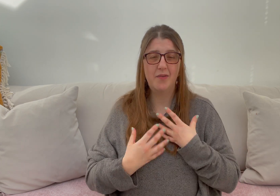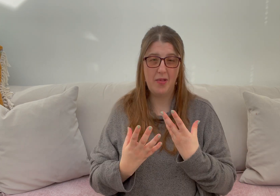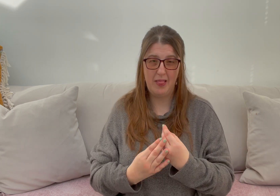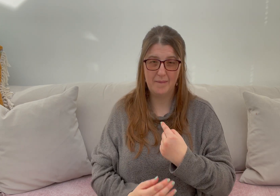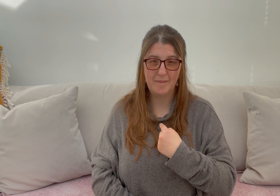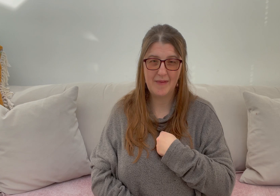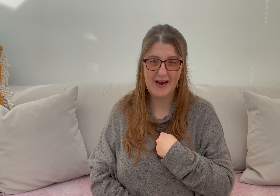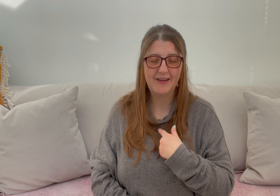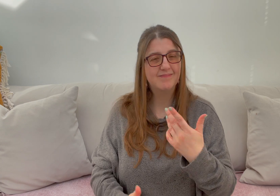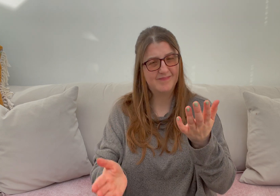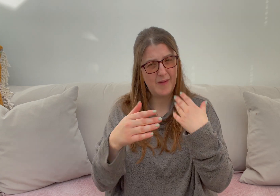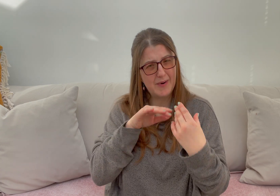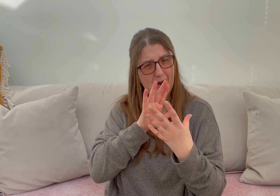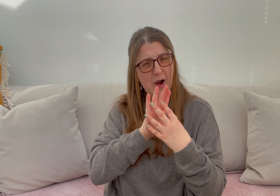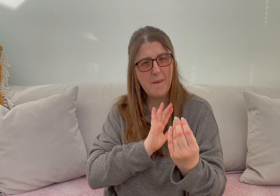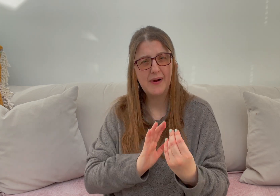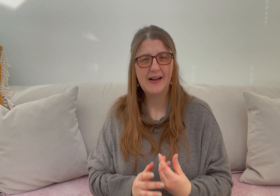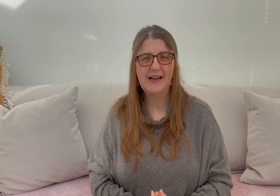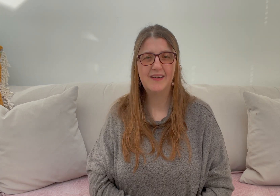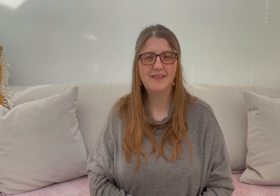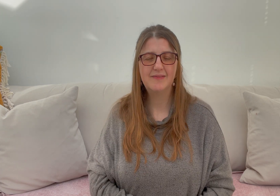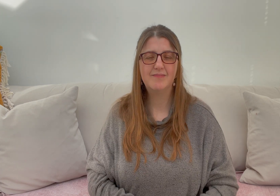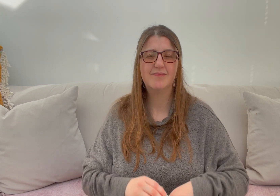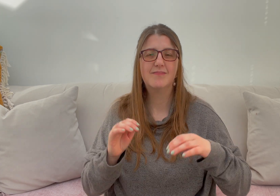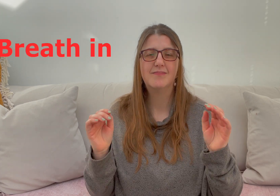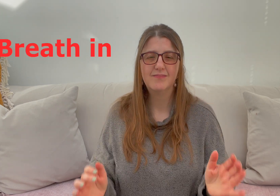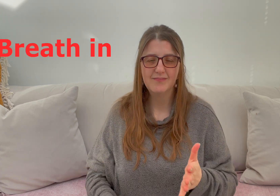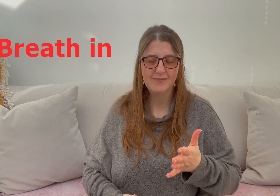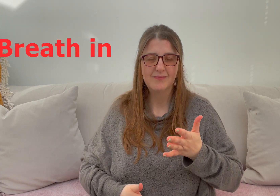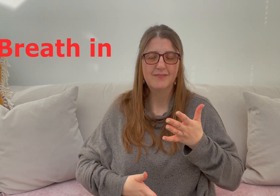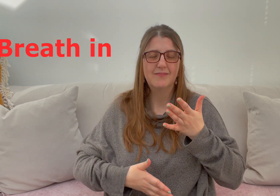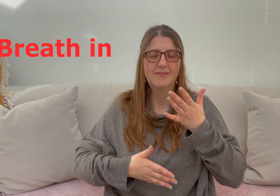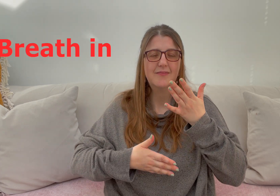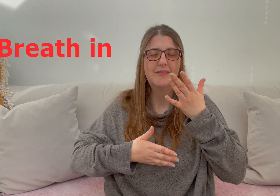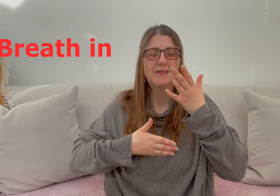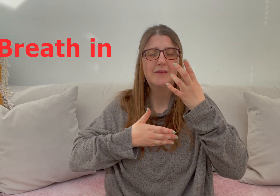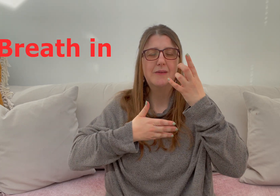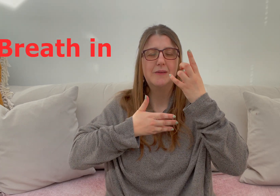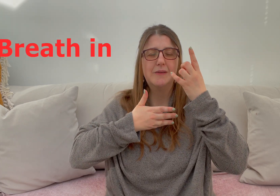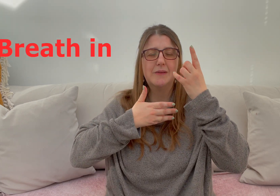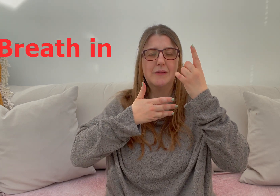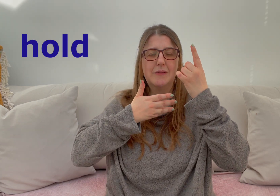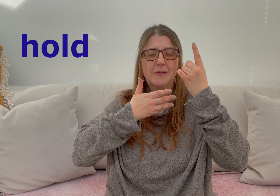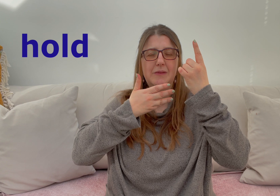with me, come on and copy me. You can skip to 02:58:14 if you don't want do the breathing.